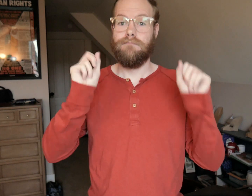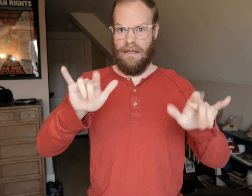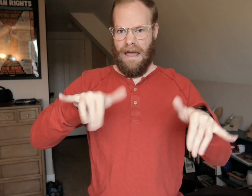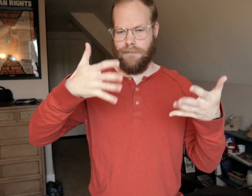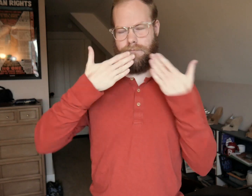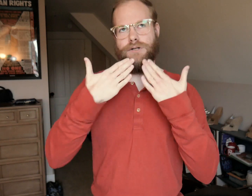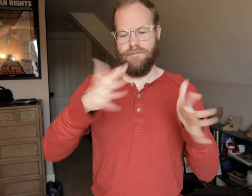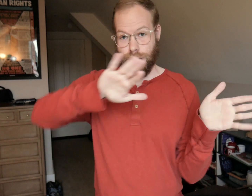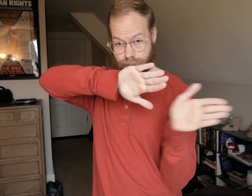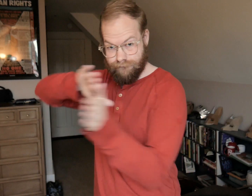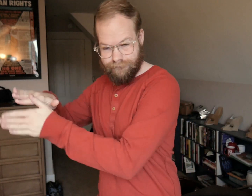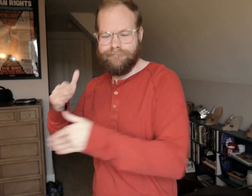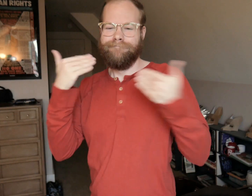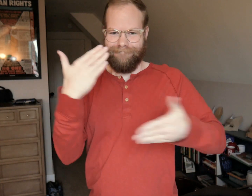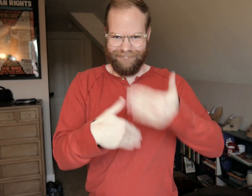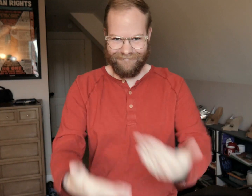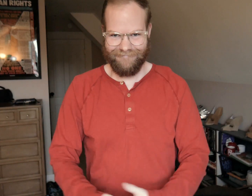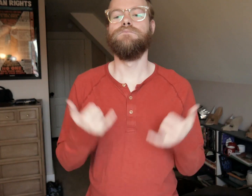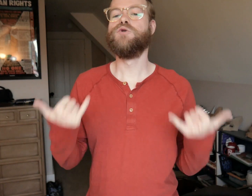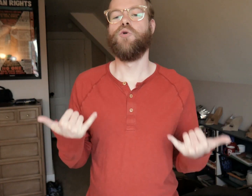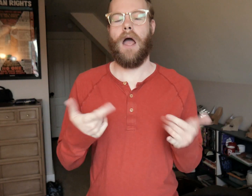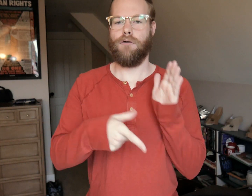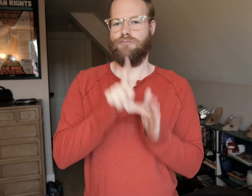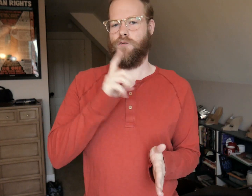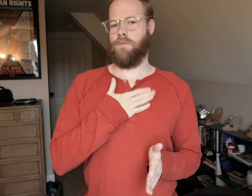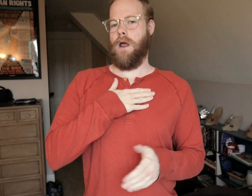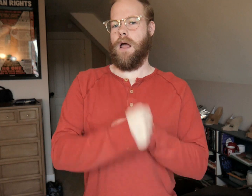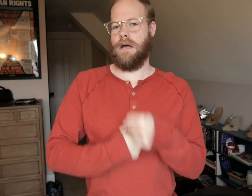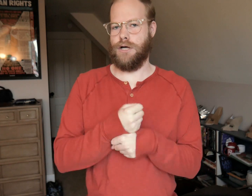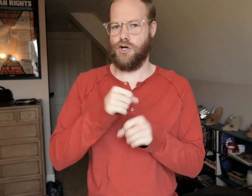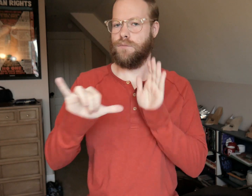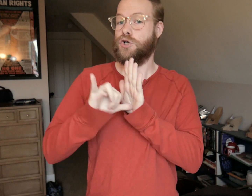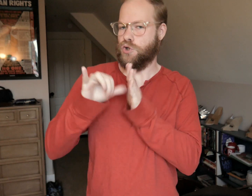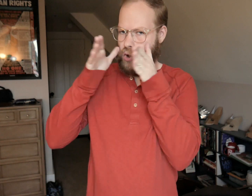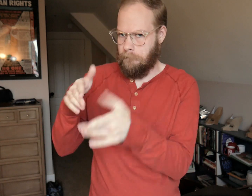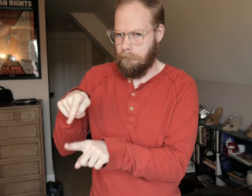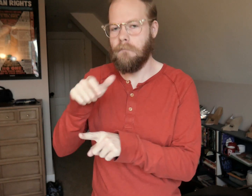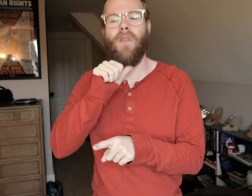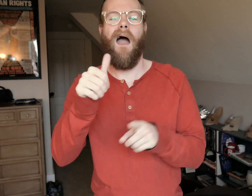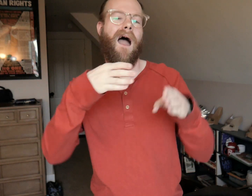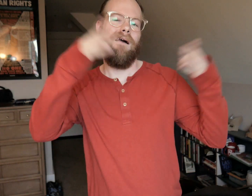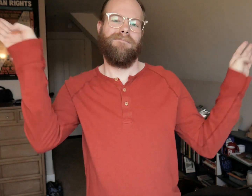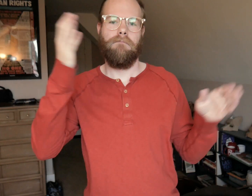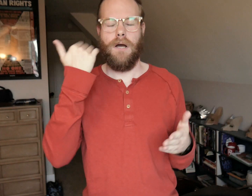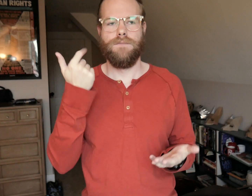Alright, that thank you done, let’s get into it! Today is going to be a review of my year on YouTube, not in general because,